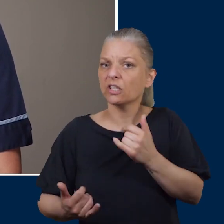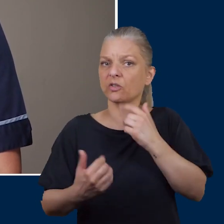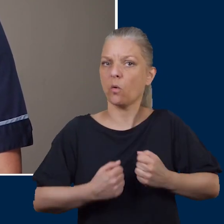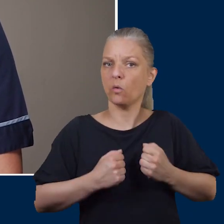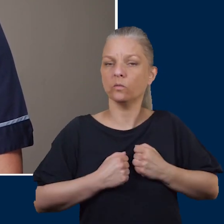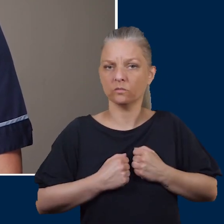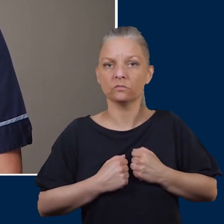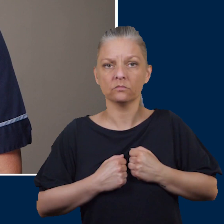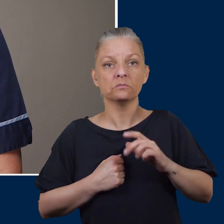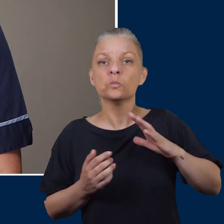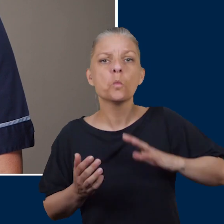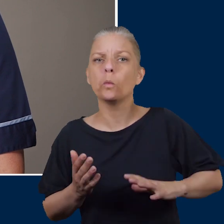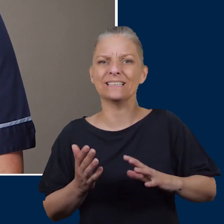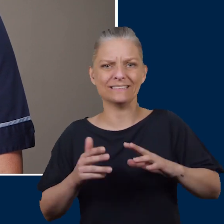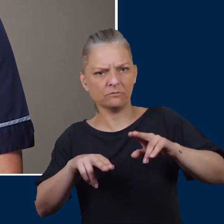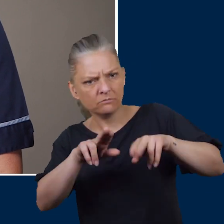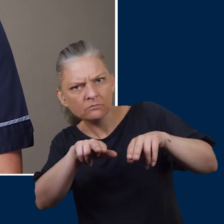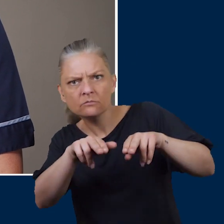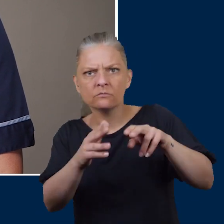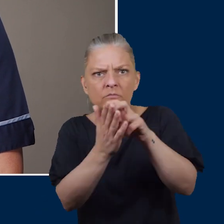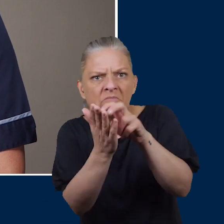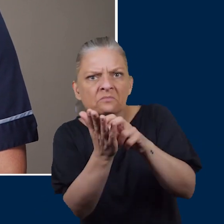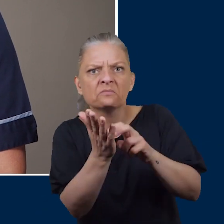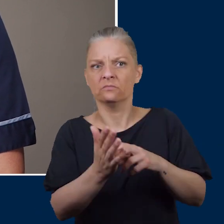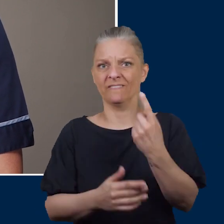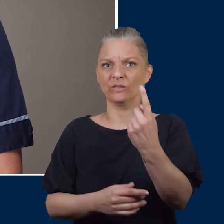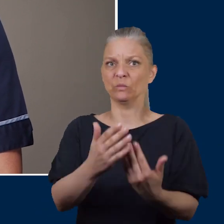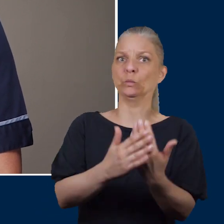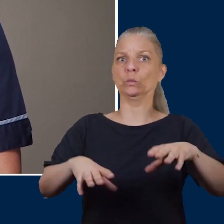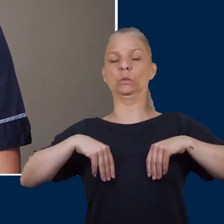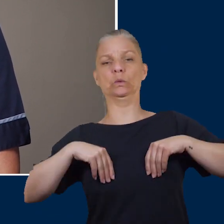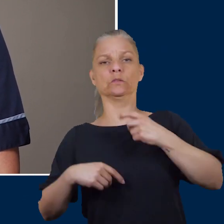no need for you to monitor these when you're newly diagnosed with type 2. If there ever is